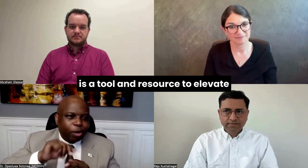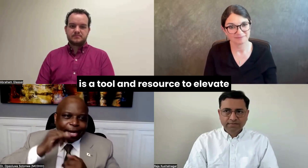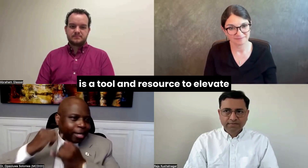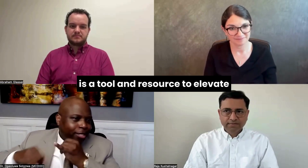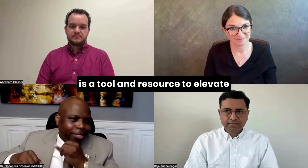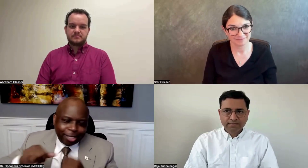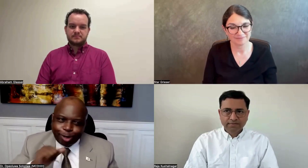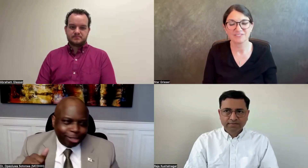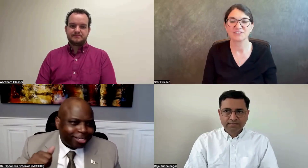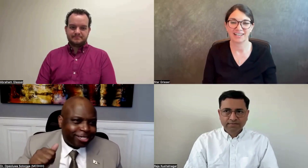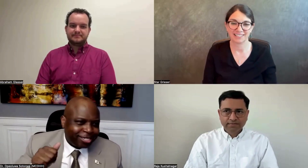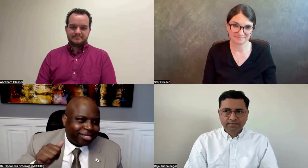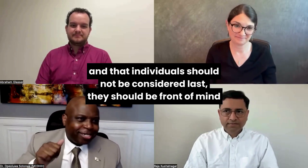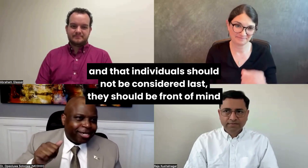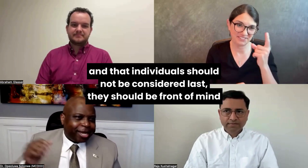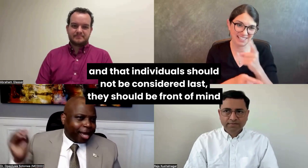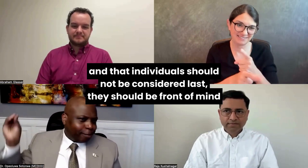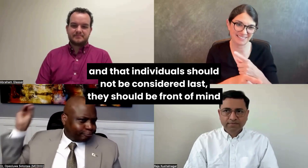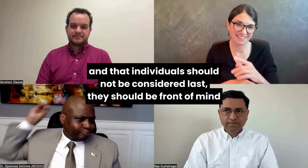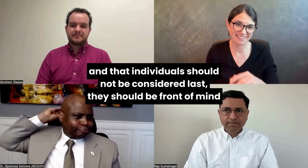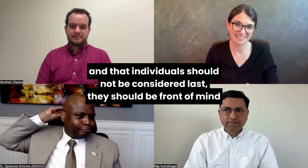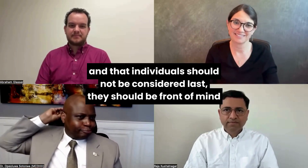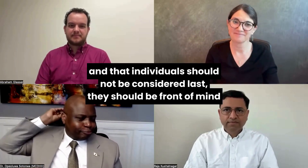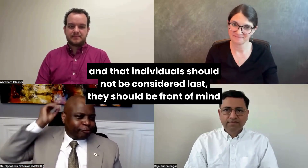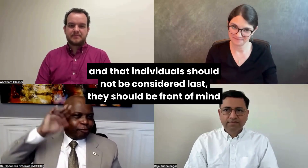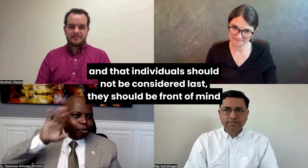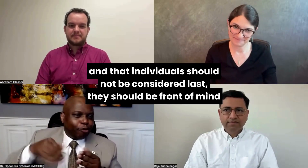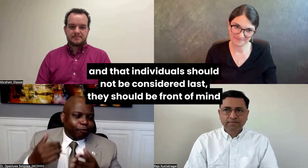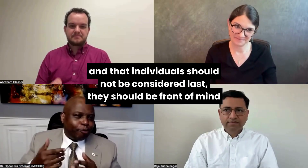and that individuals should not be considered last, they should be front of mind